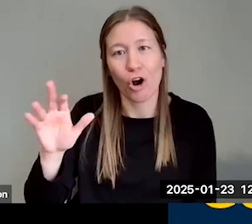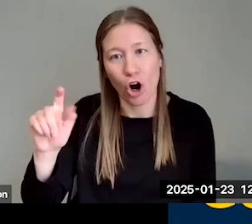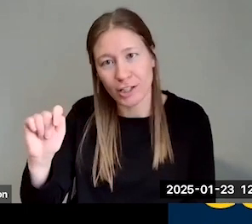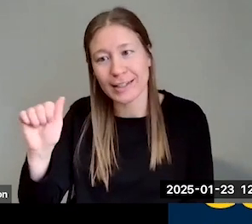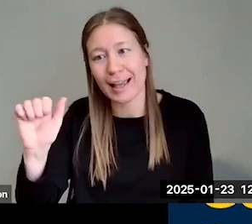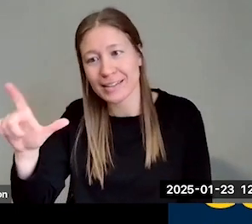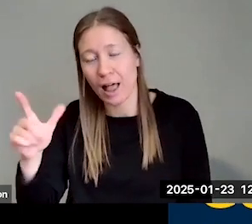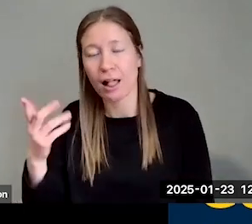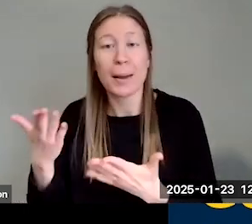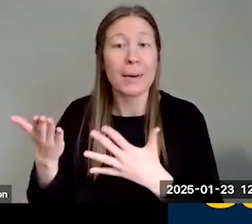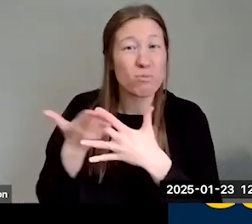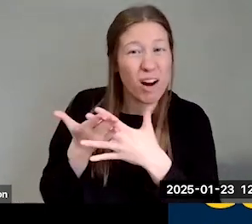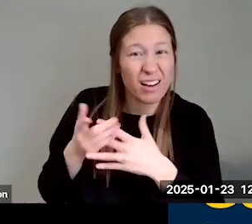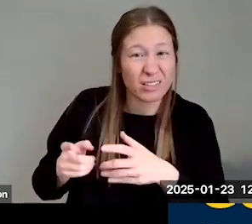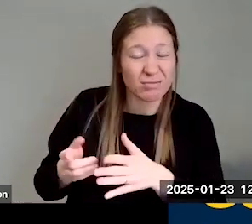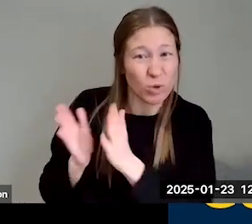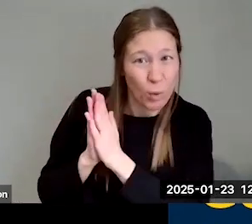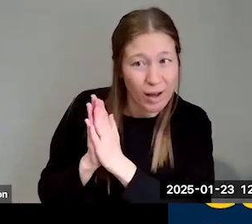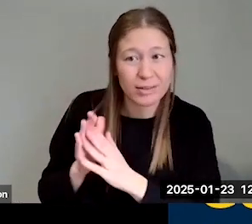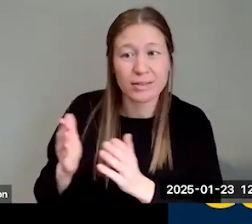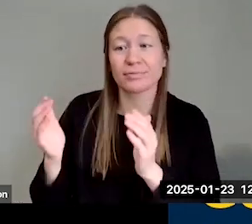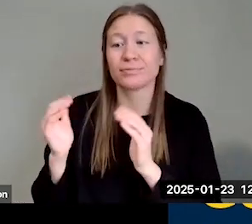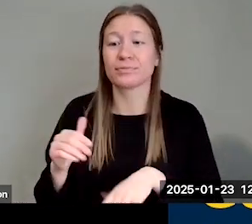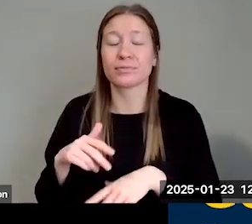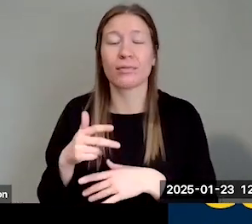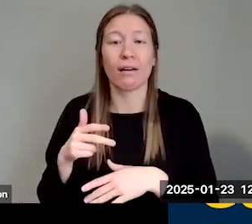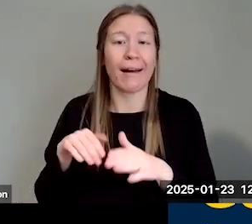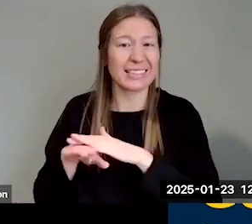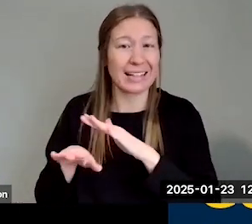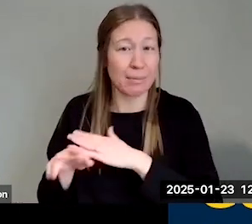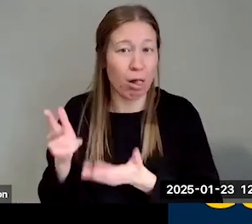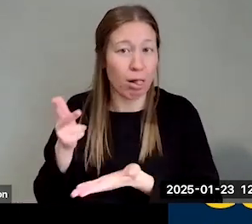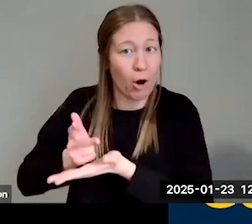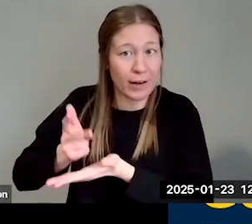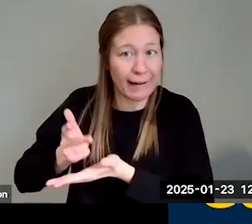accessible spaces for parking so someone can get to a testing center,